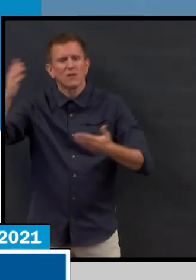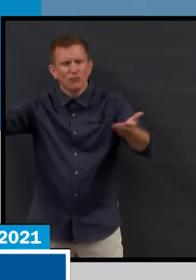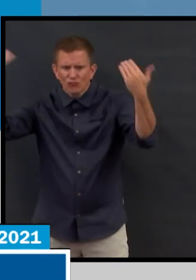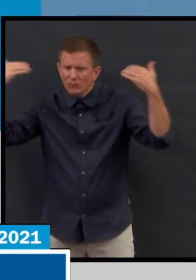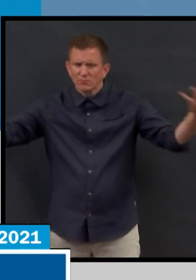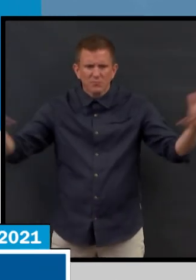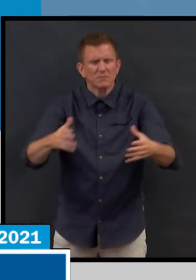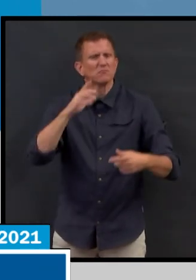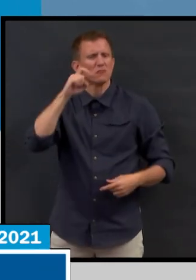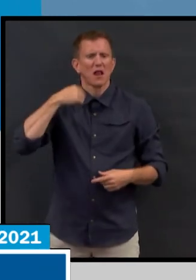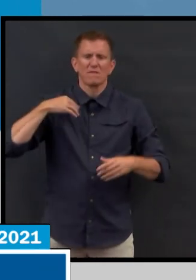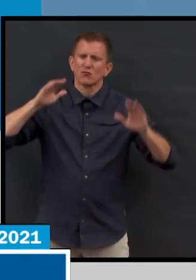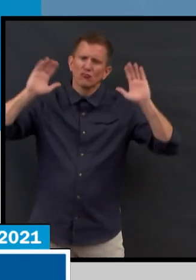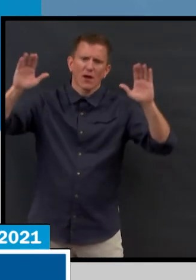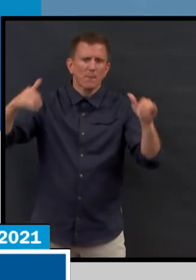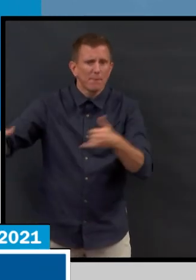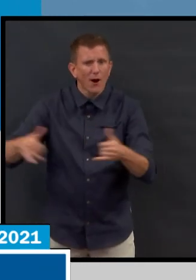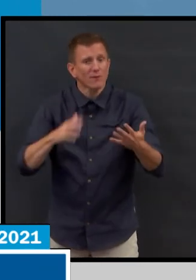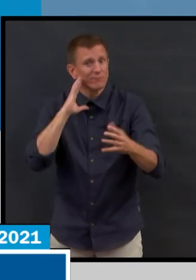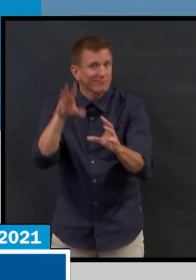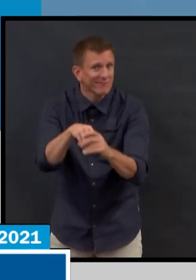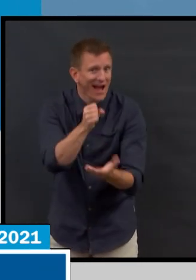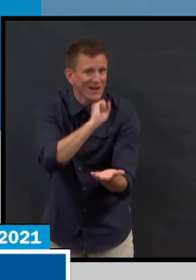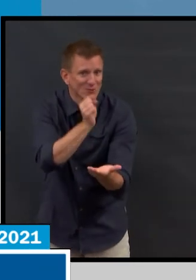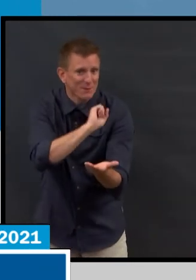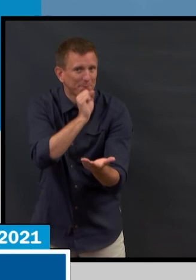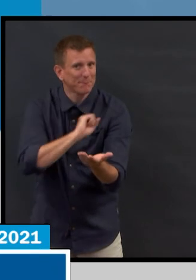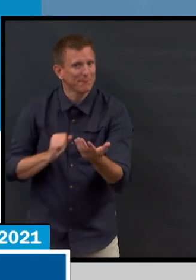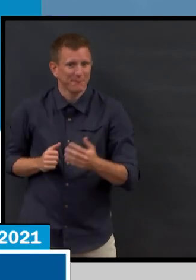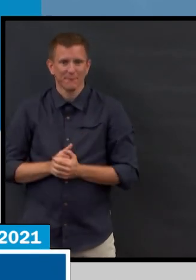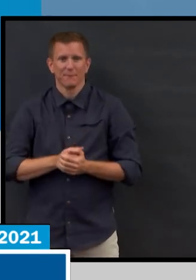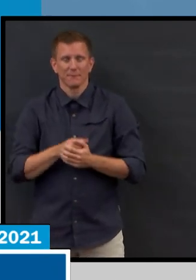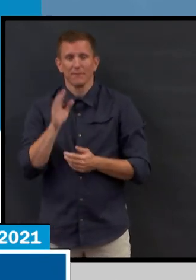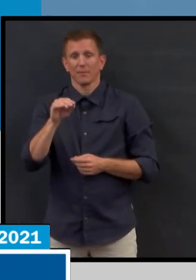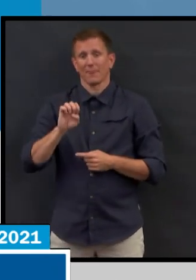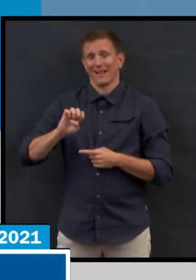uh and also please join us for the east coal fax block party which is going to take place uh they